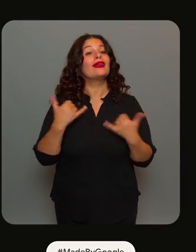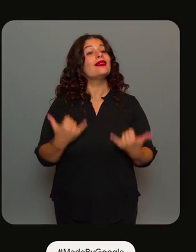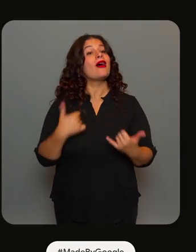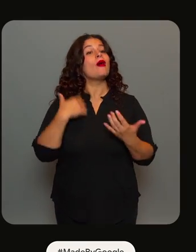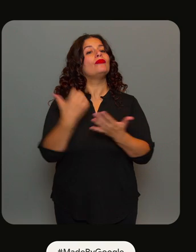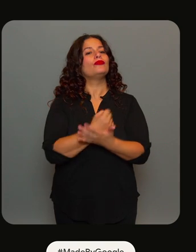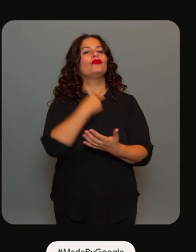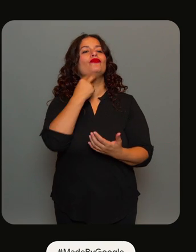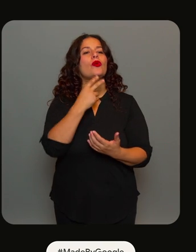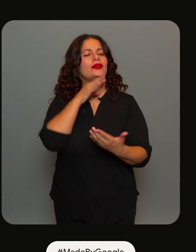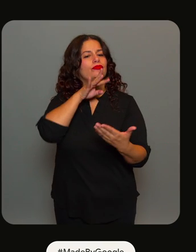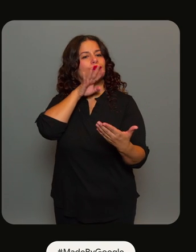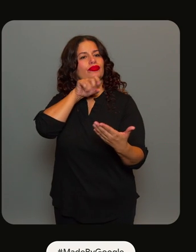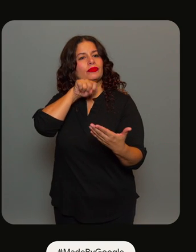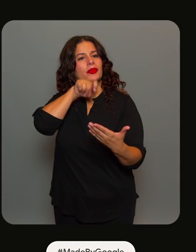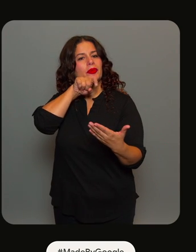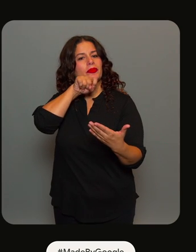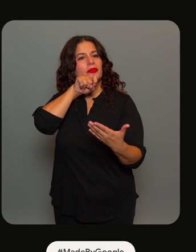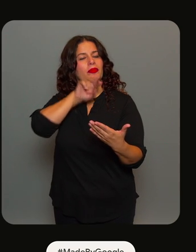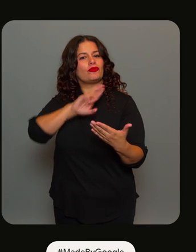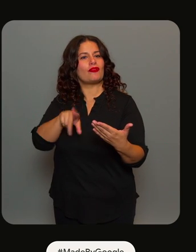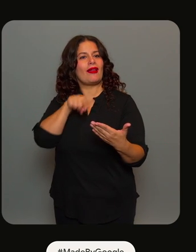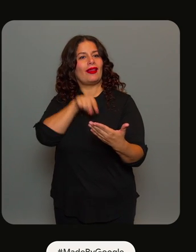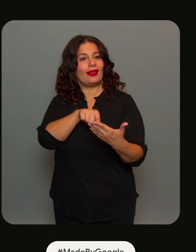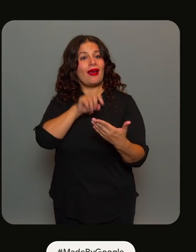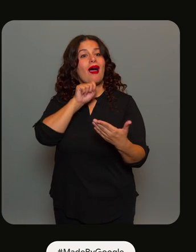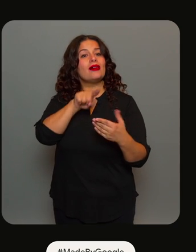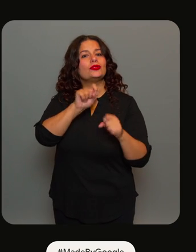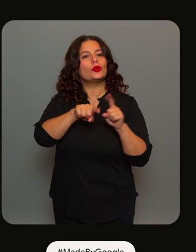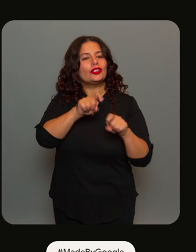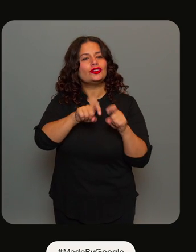Asking for what you need is often faster and more natural